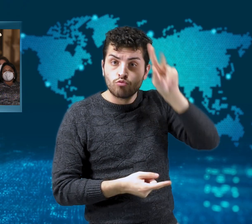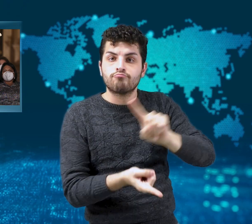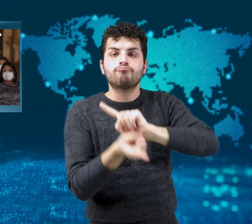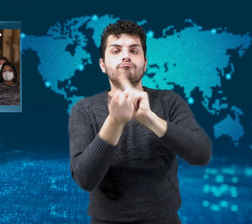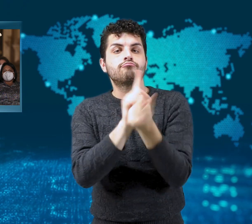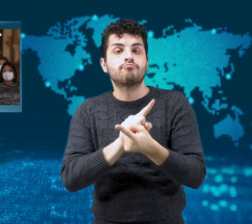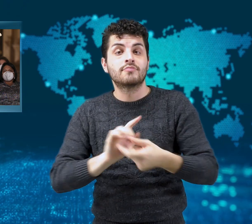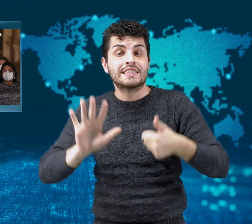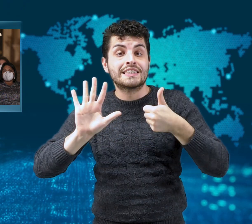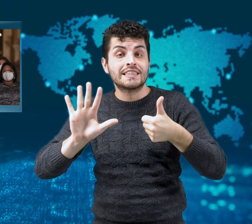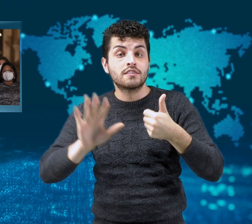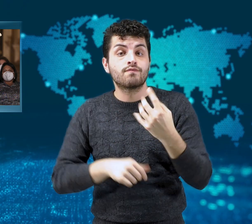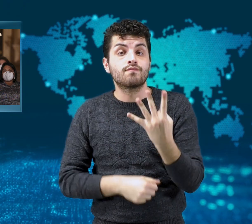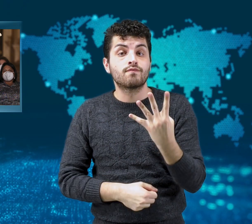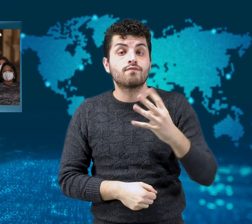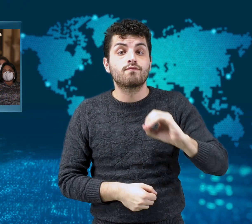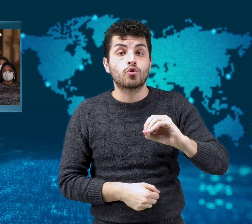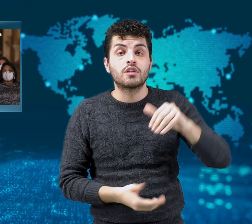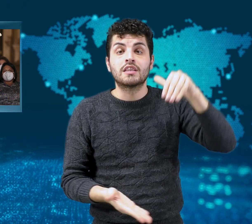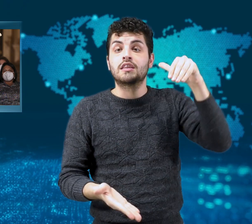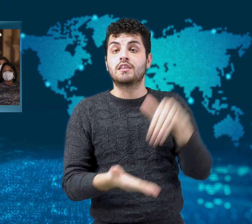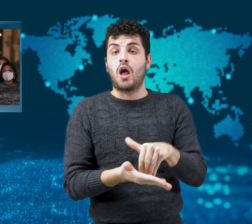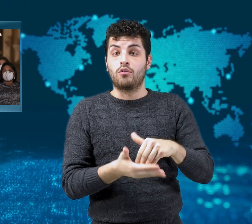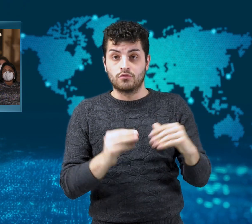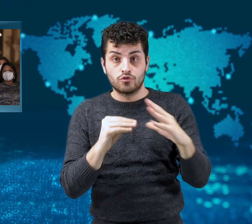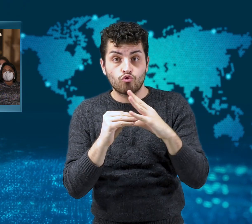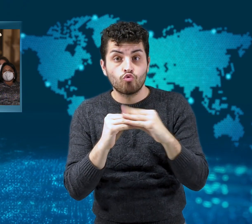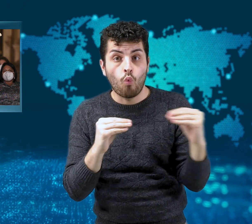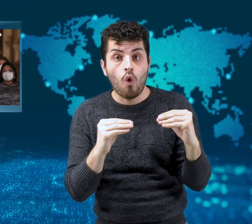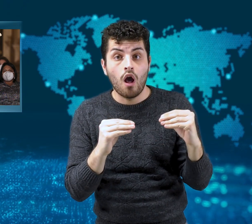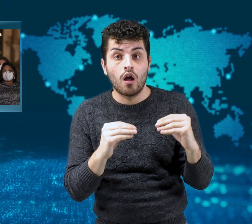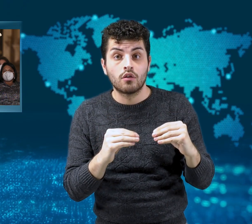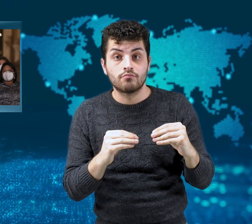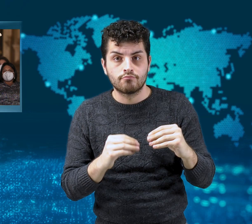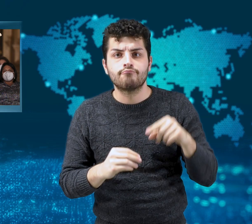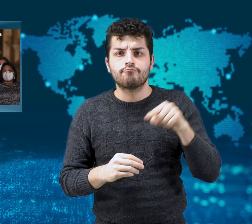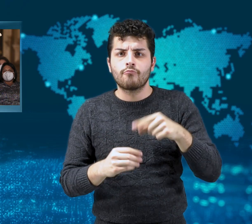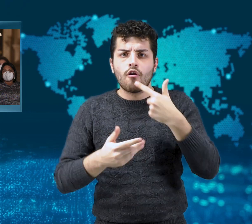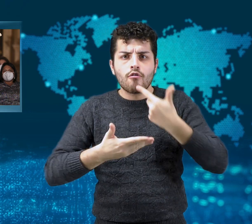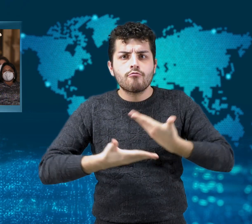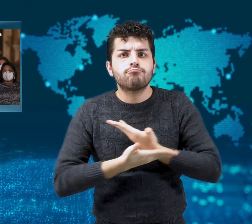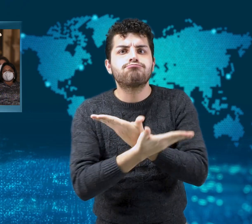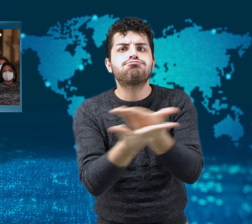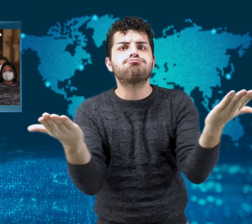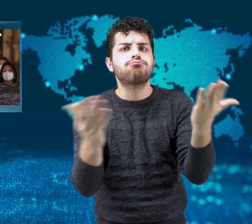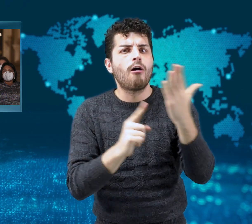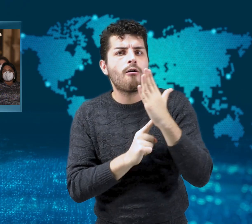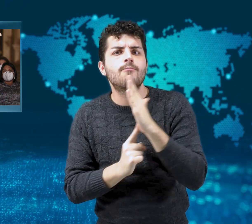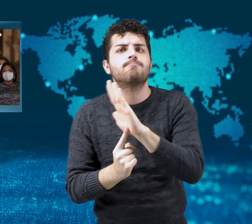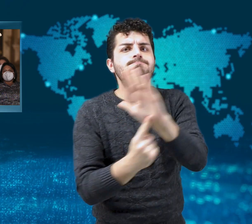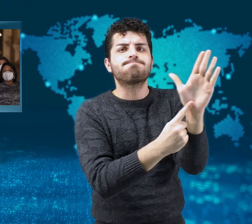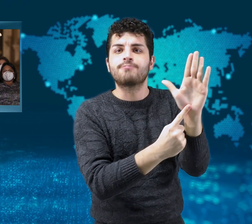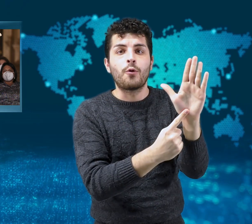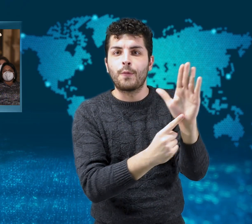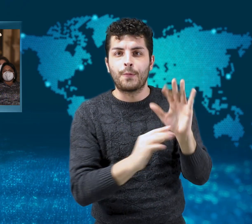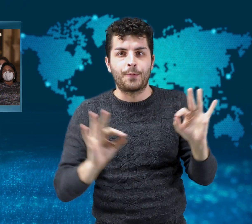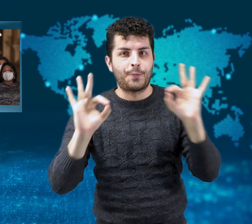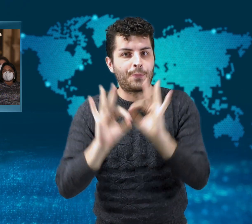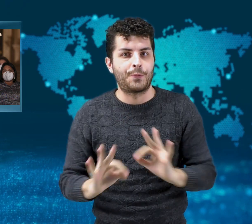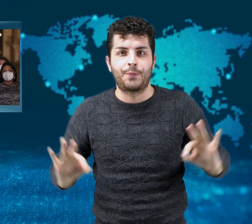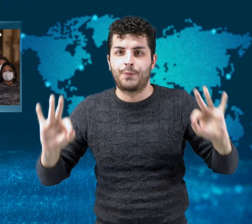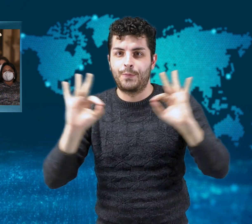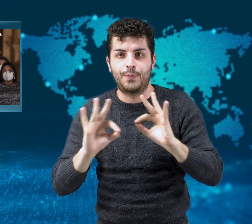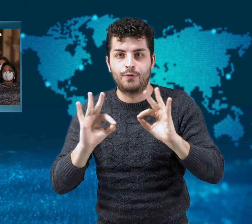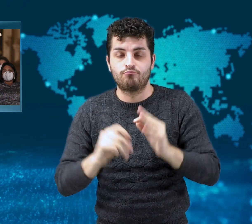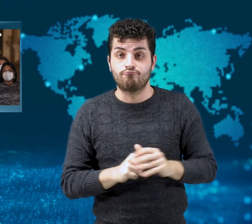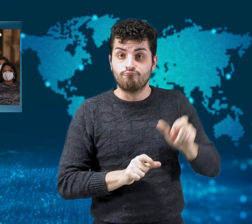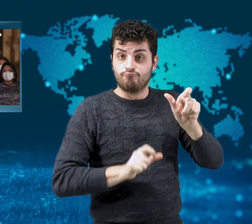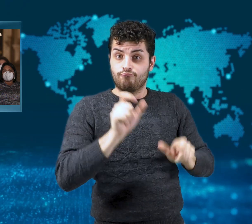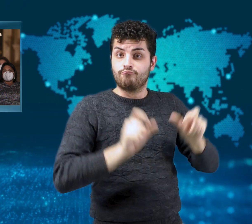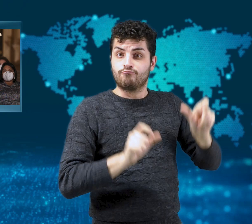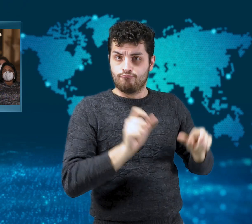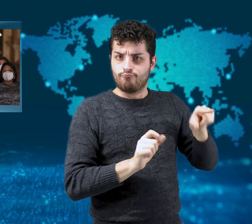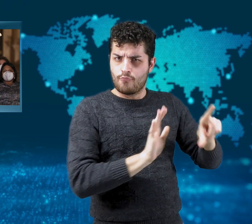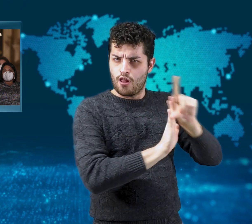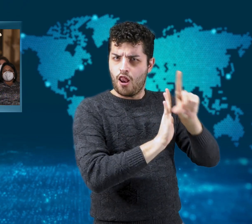lawmakers were also angry about his handling of the pandemic,